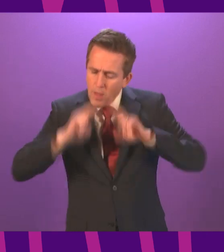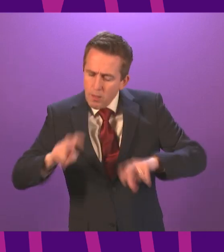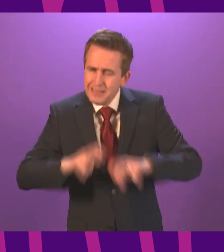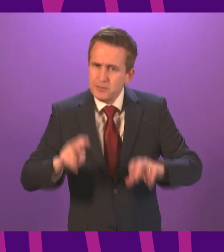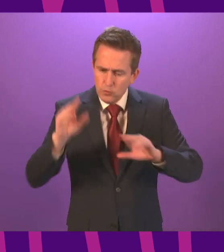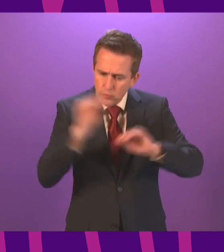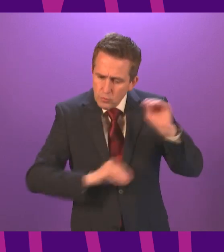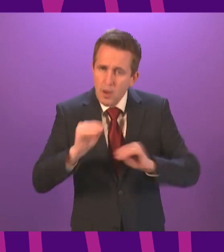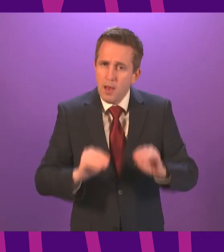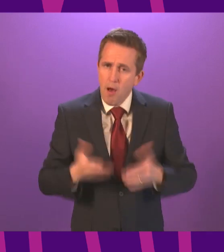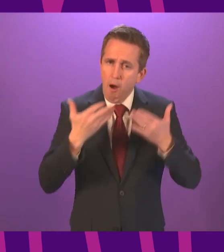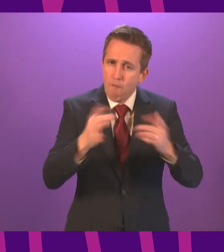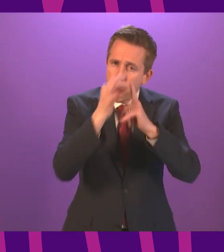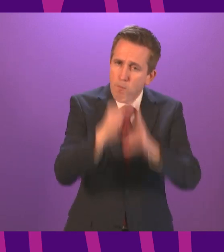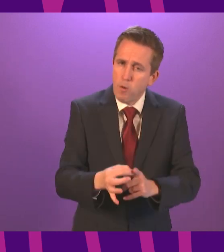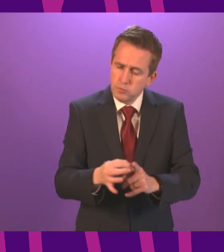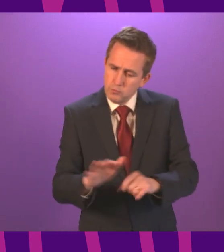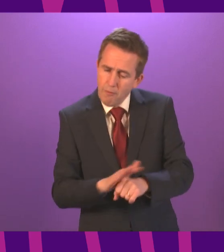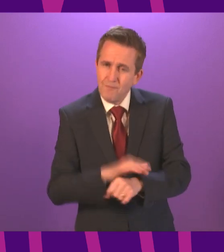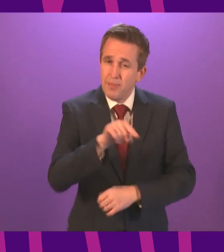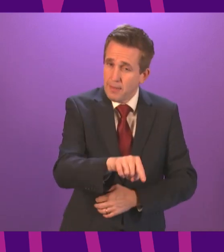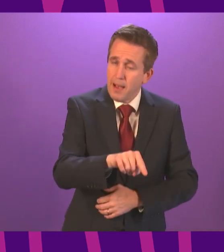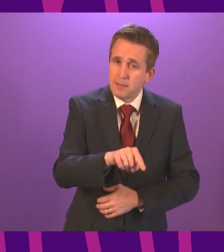at the specific suggestions regarding the Scottish child payment, but I do not want